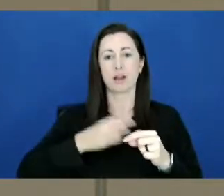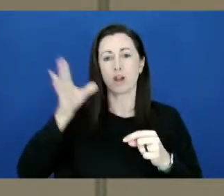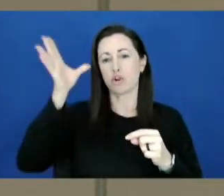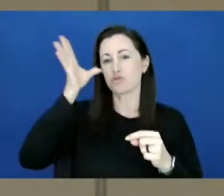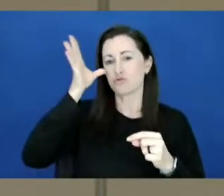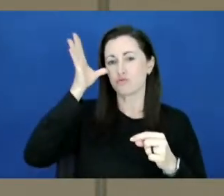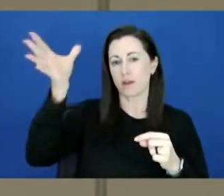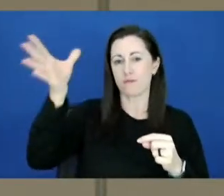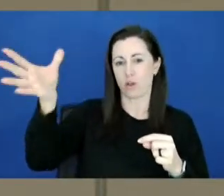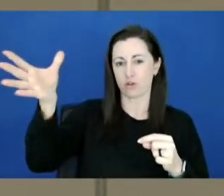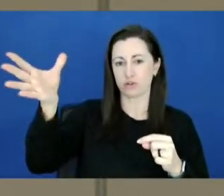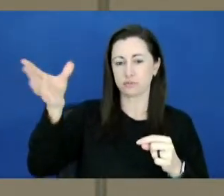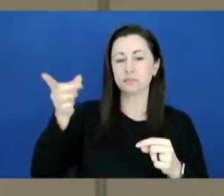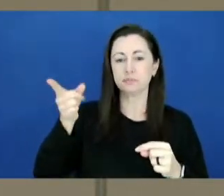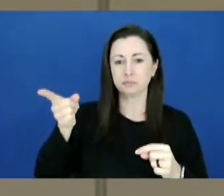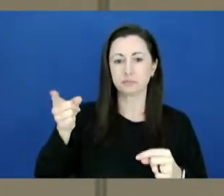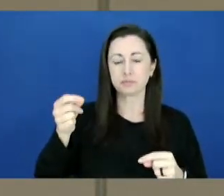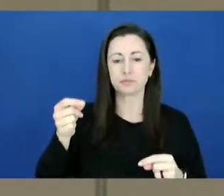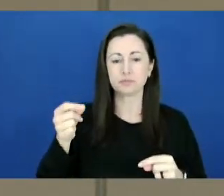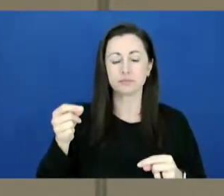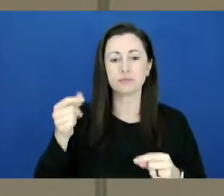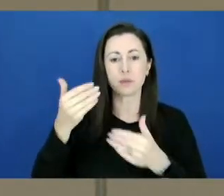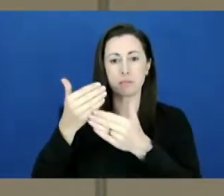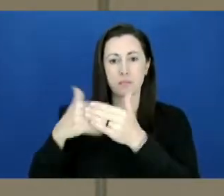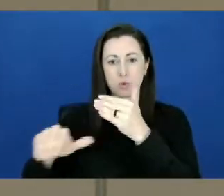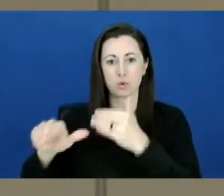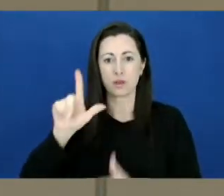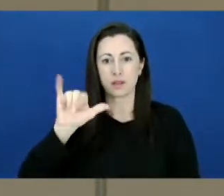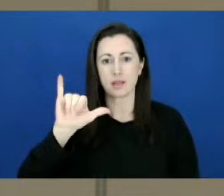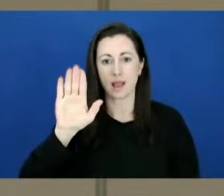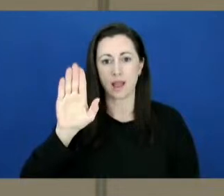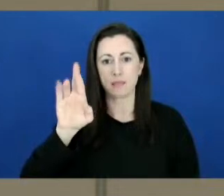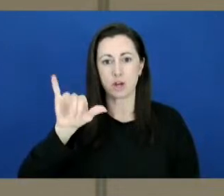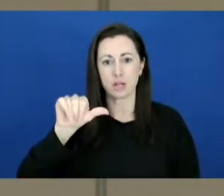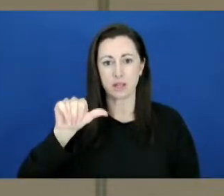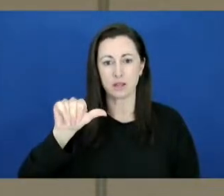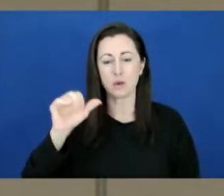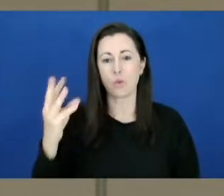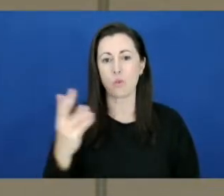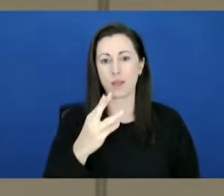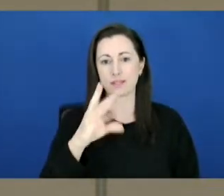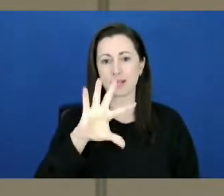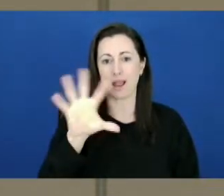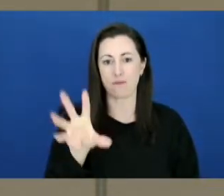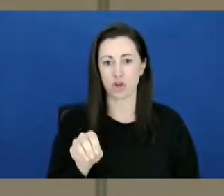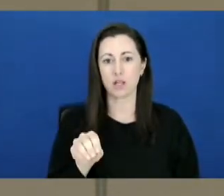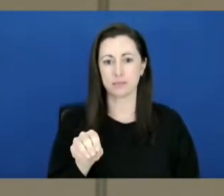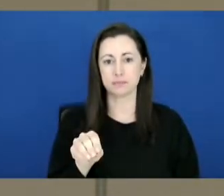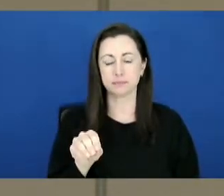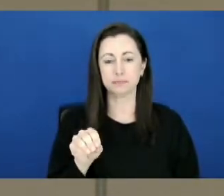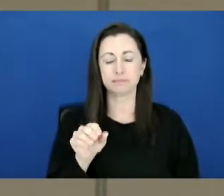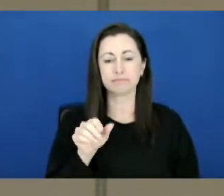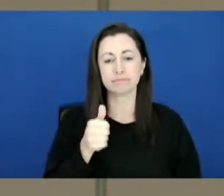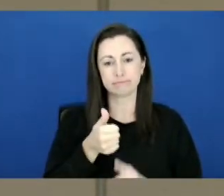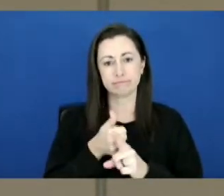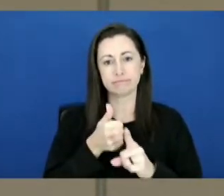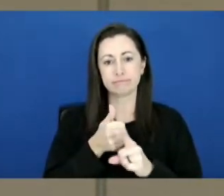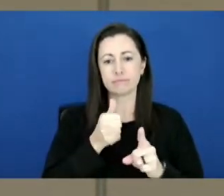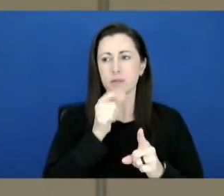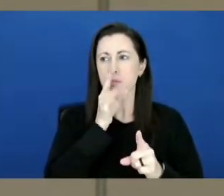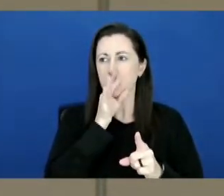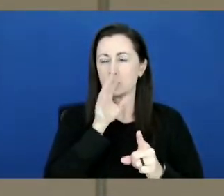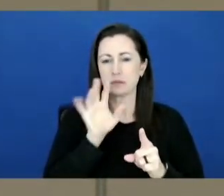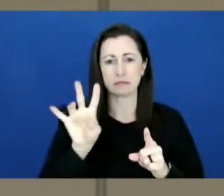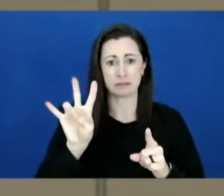CAN'T HELP BUT TO THINK ABOUT MY